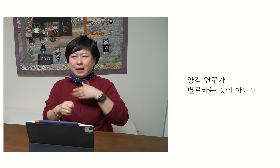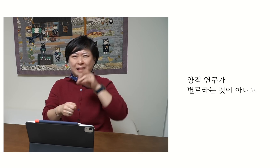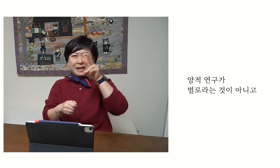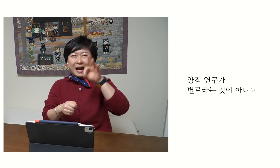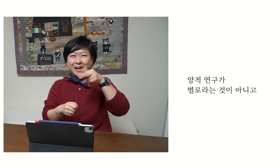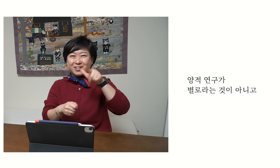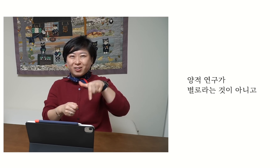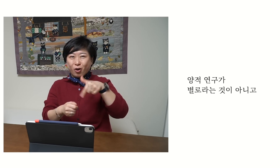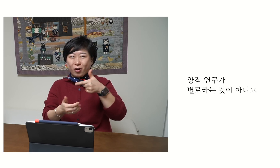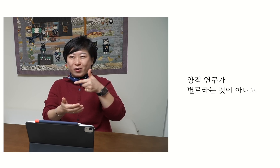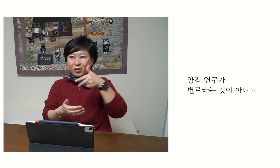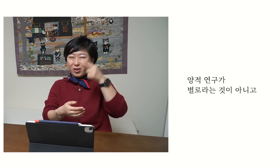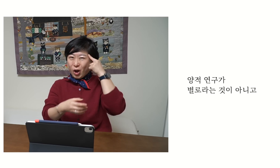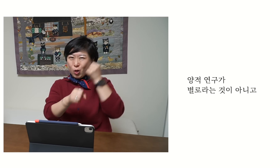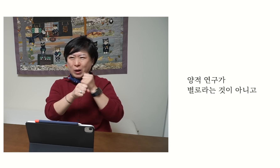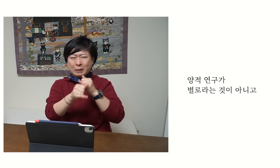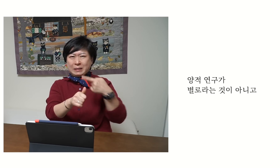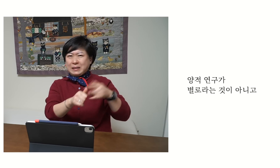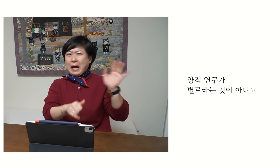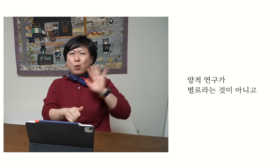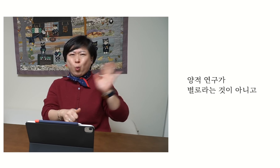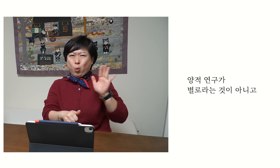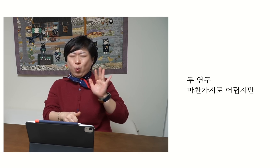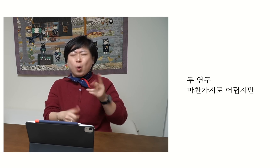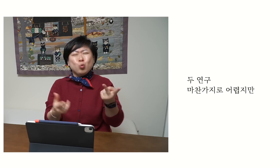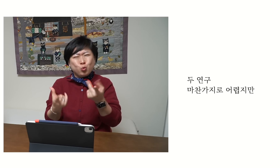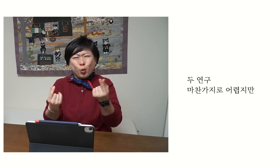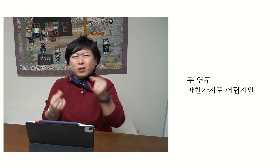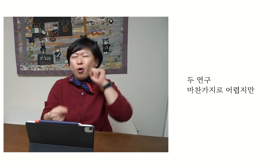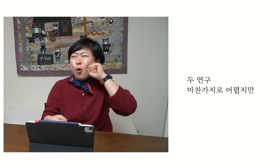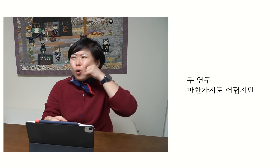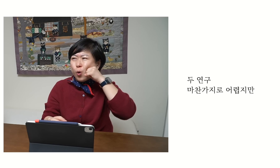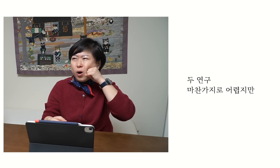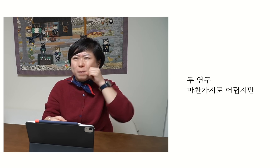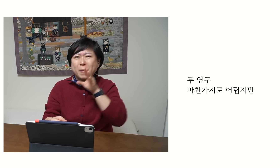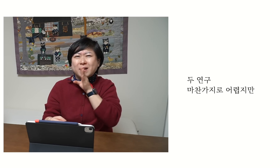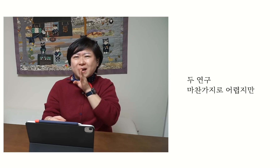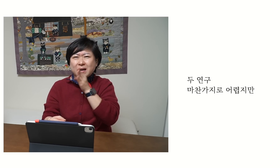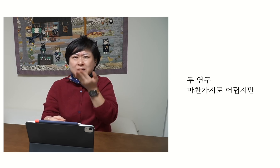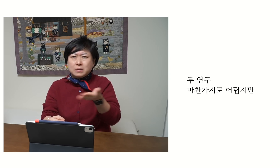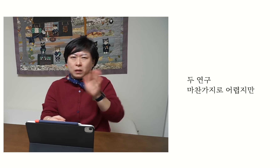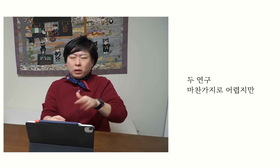I'm not saying that quantitative research isn't great, it's just as difficult as both studies,